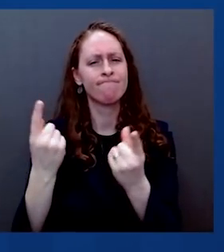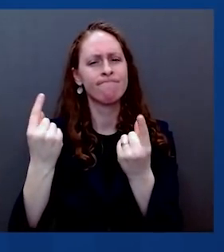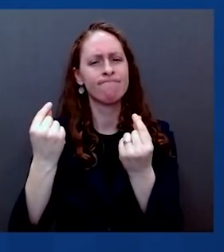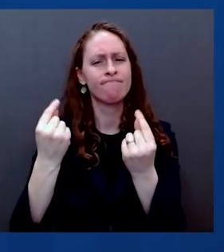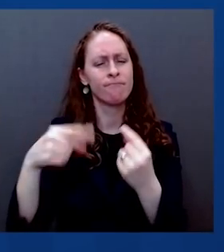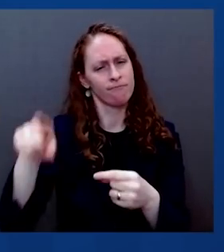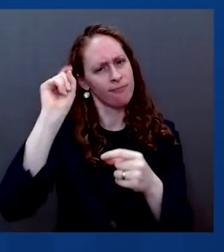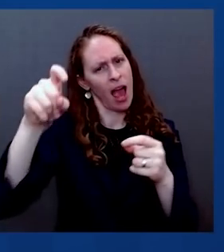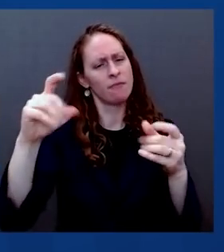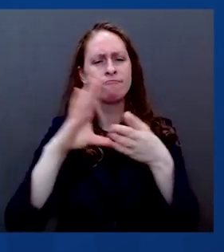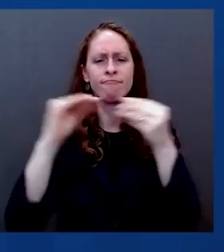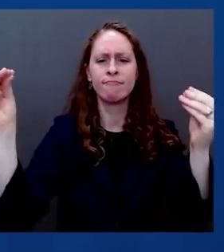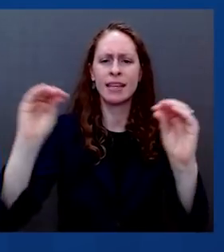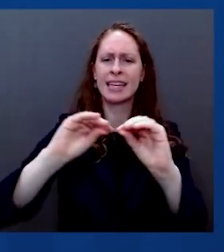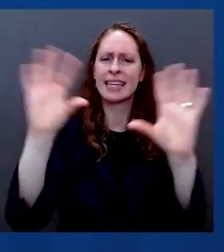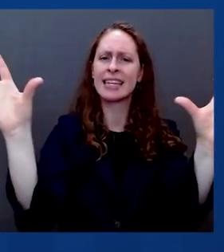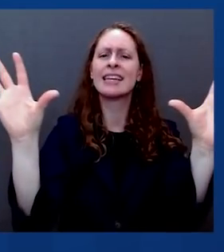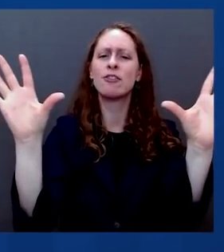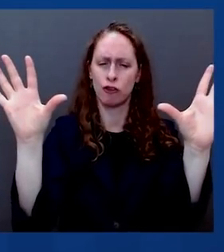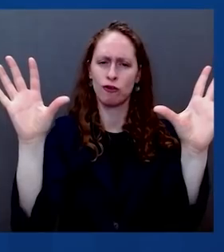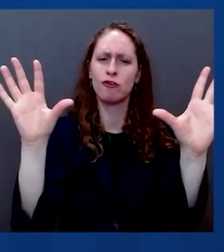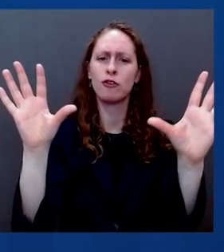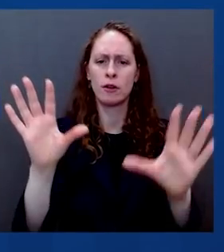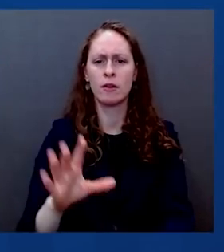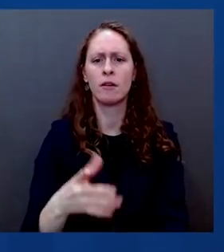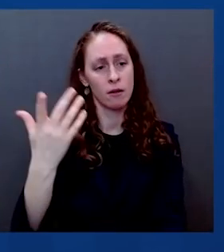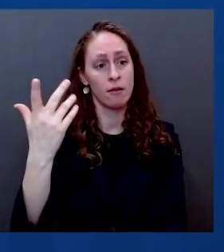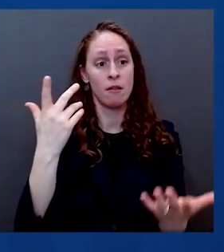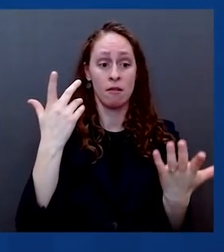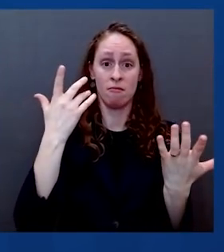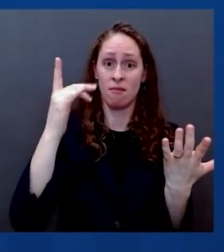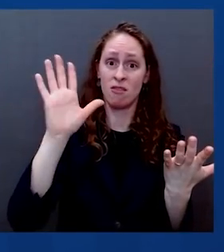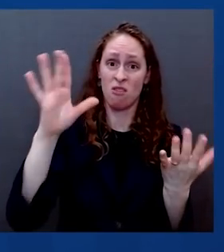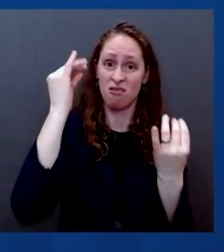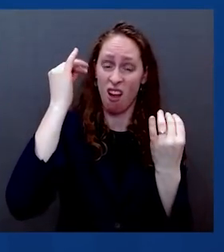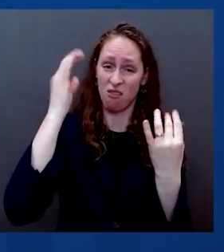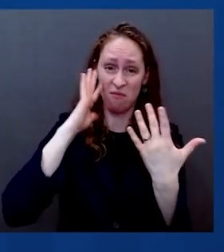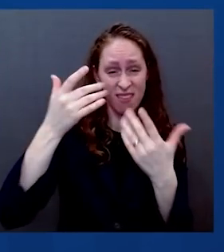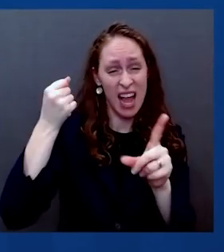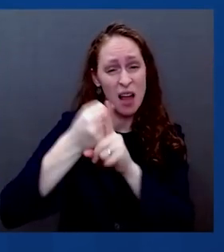Will you stand against voter suppression? Yes or no? That's the question they'll answer.